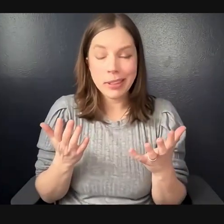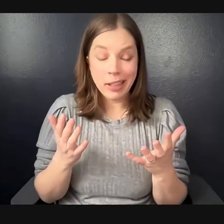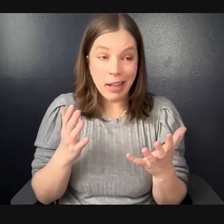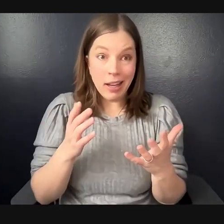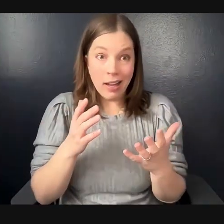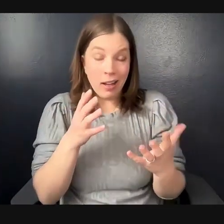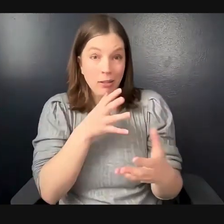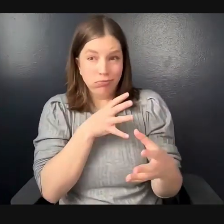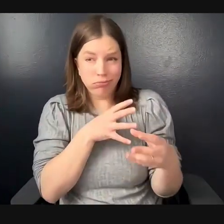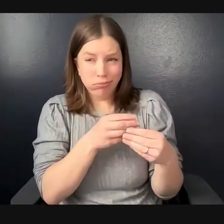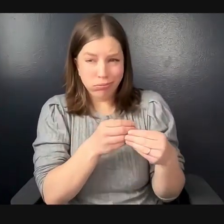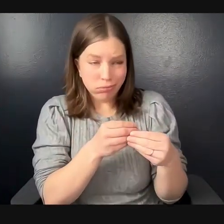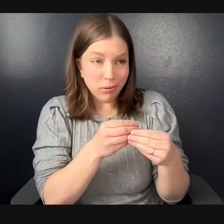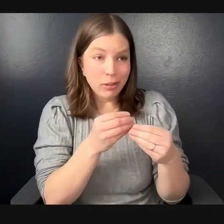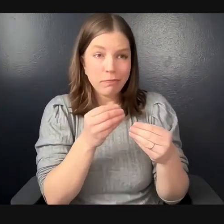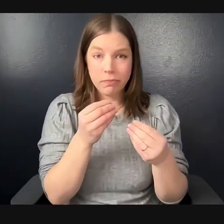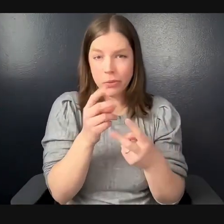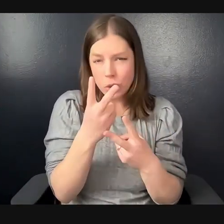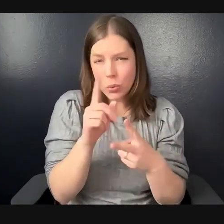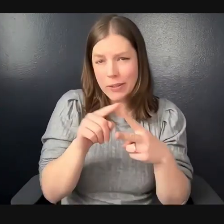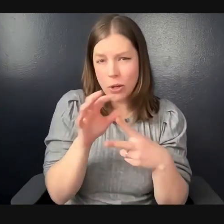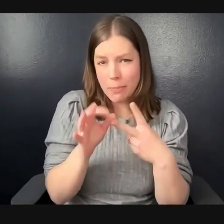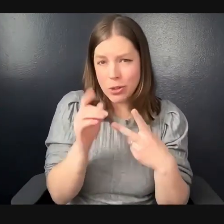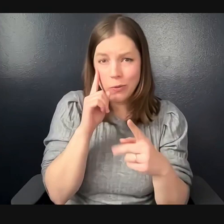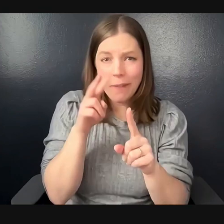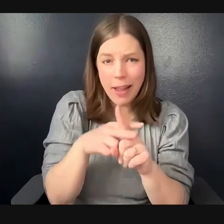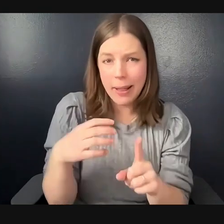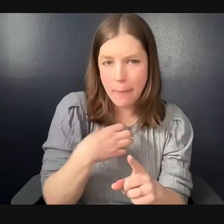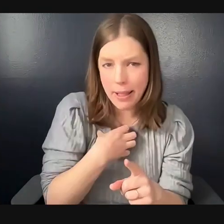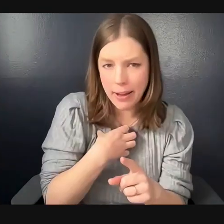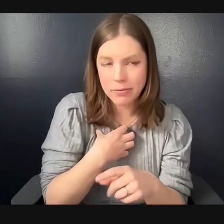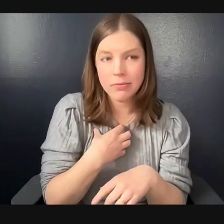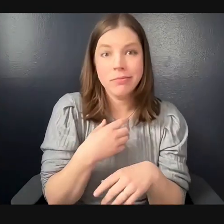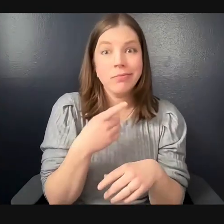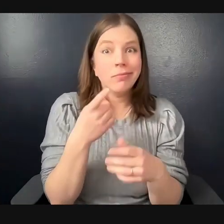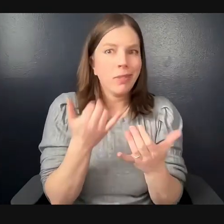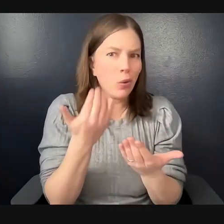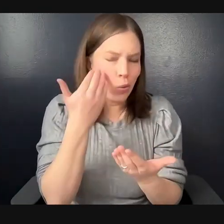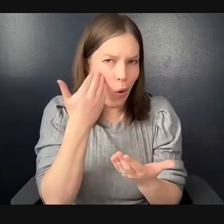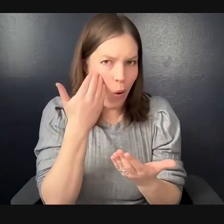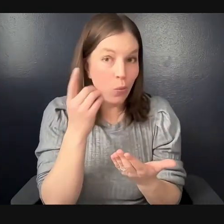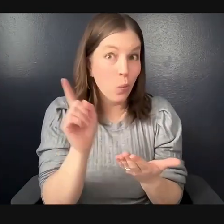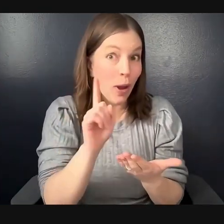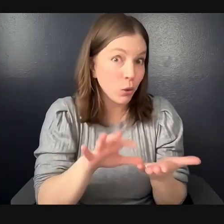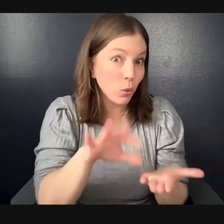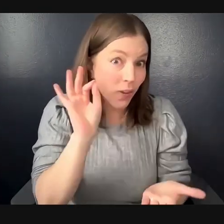Now, let's say all of this has happened. You have thought through those options to file a complaint.